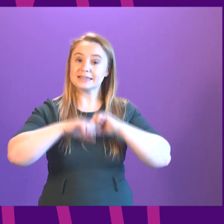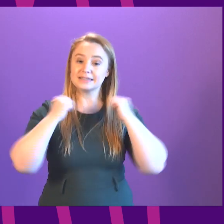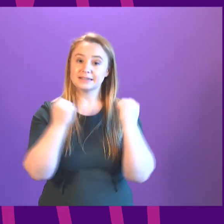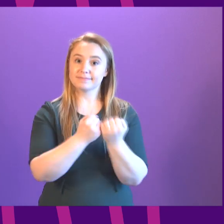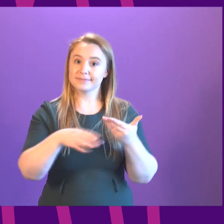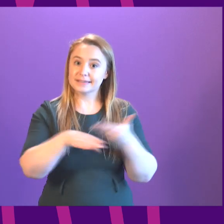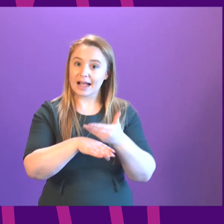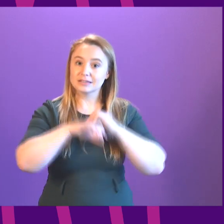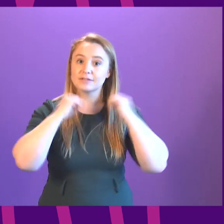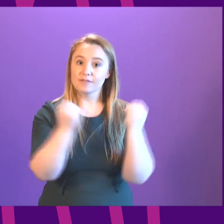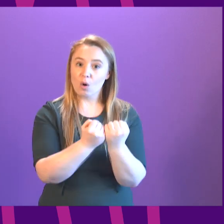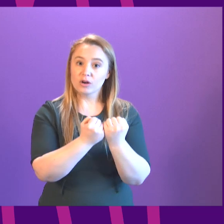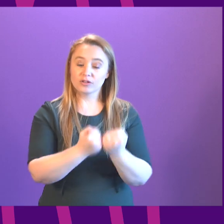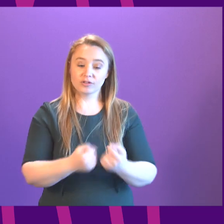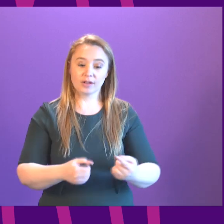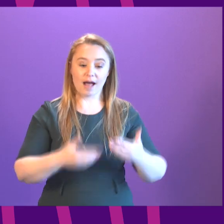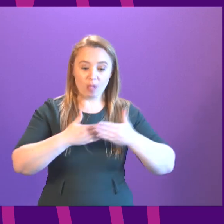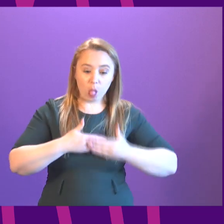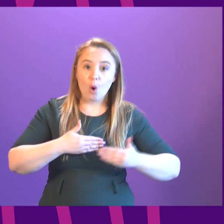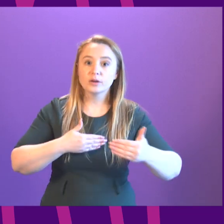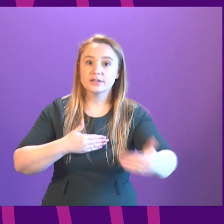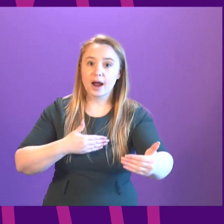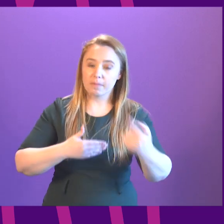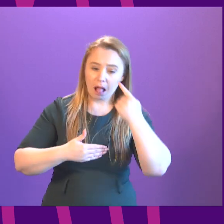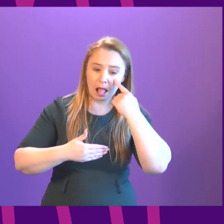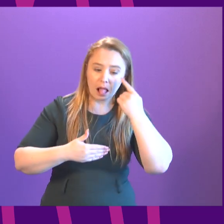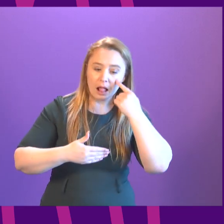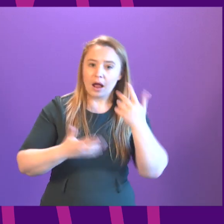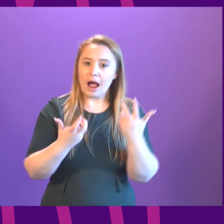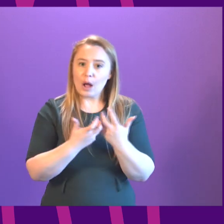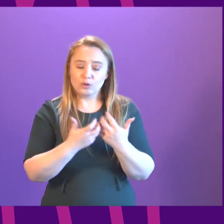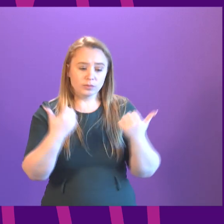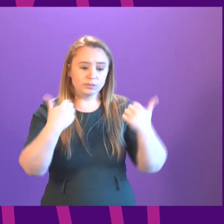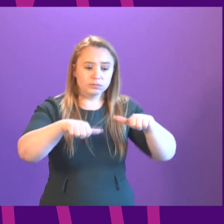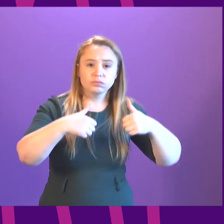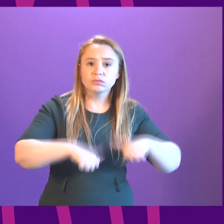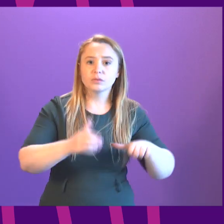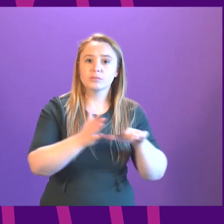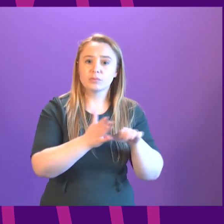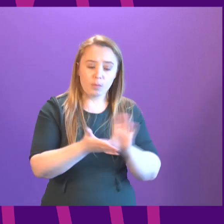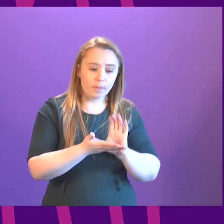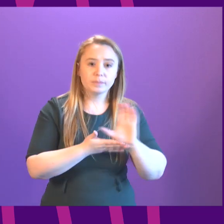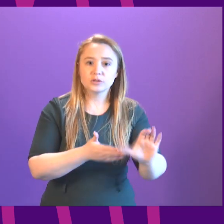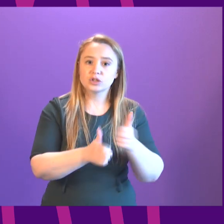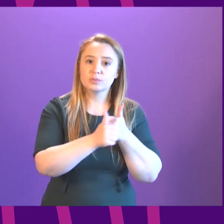medium and long-term support. The tourism minister and the Cabinet are fully engaged